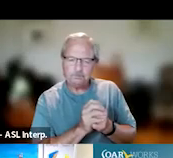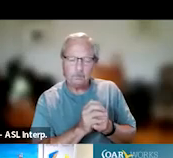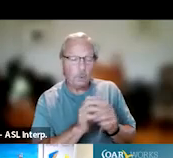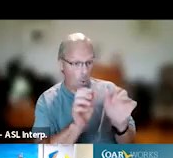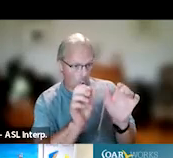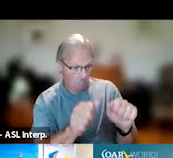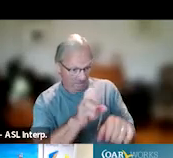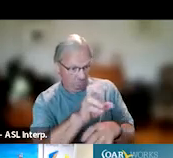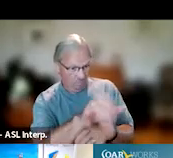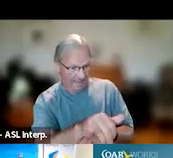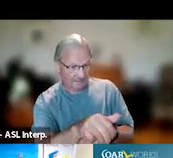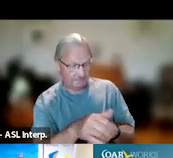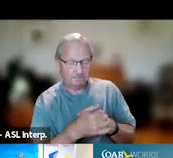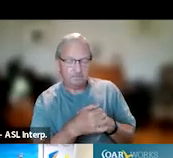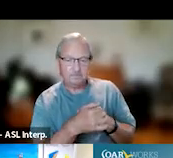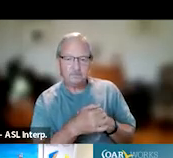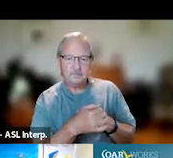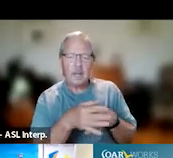this and we're gonna talk about ways you can.